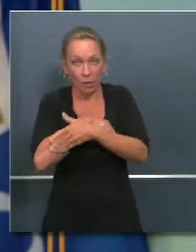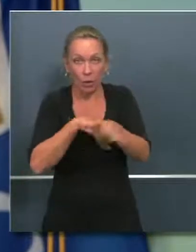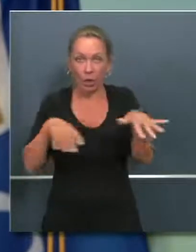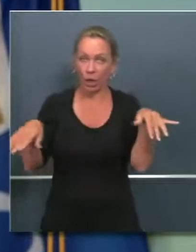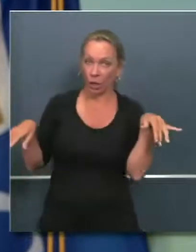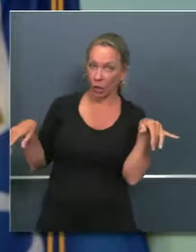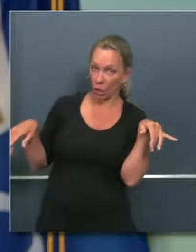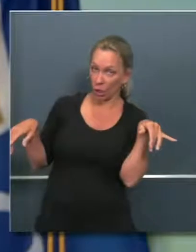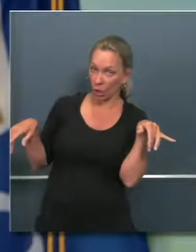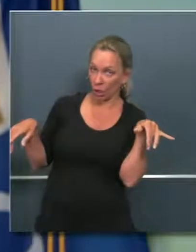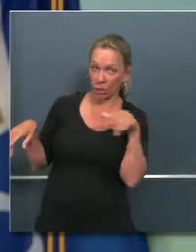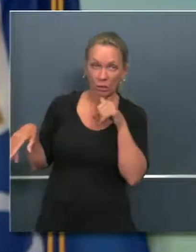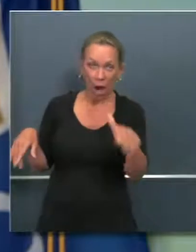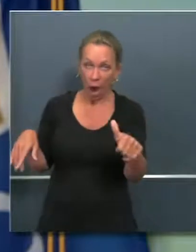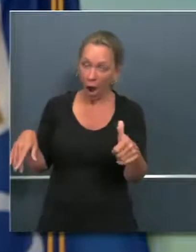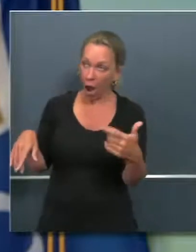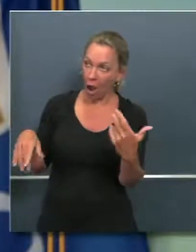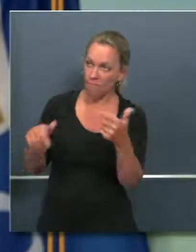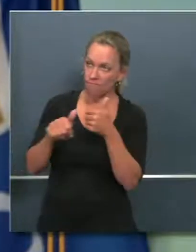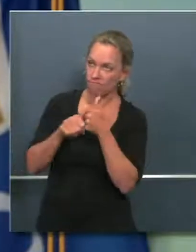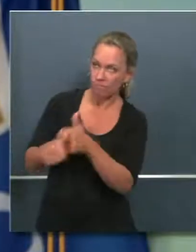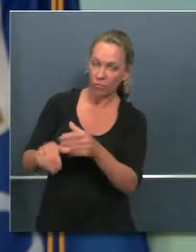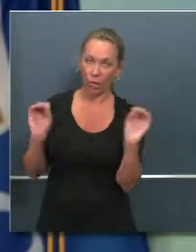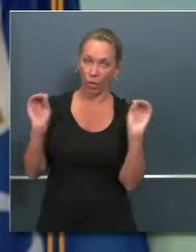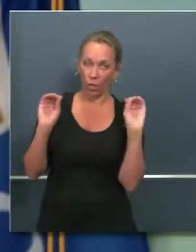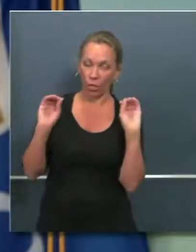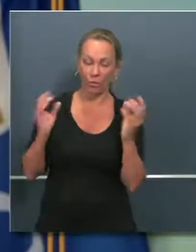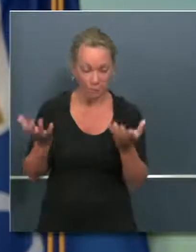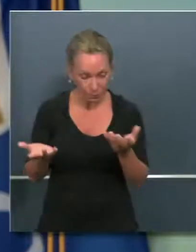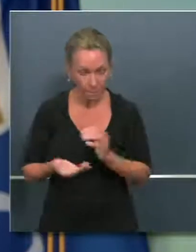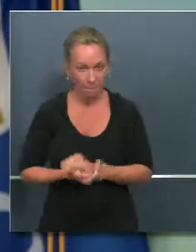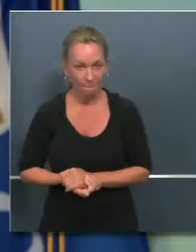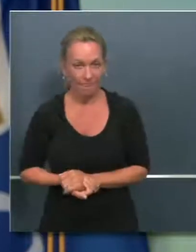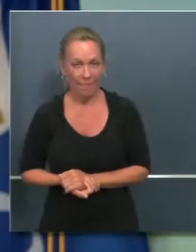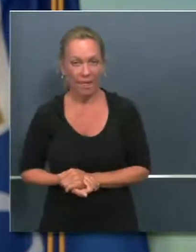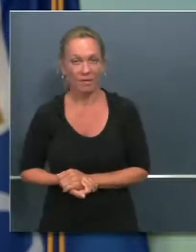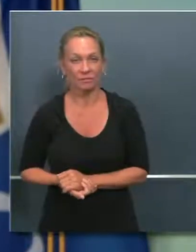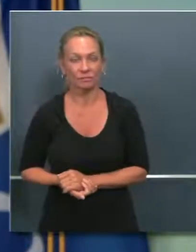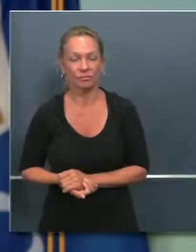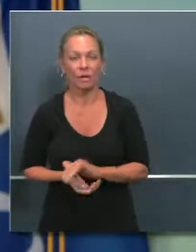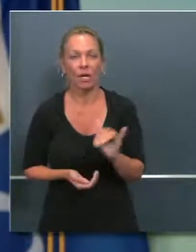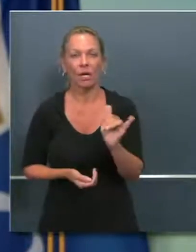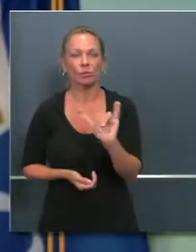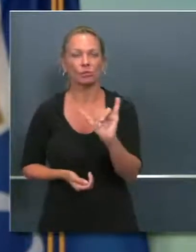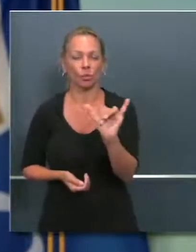what I mean again I I don't want to do this in a punitive mindset but we have to keep people safe